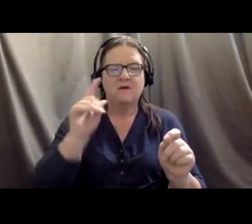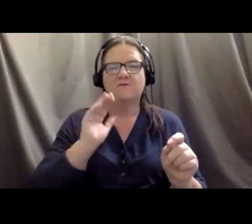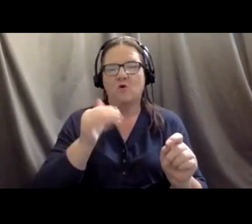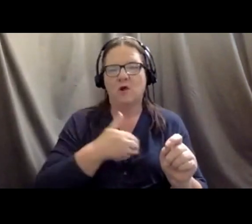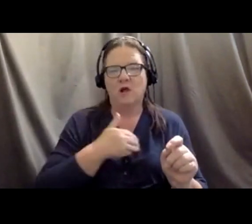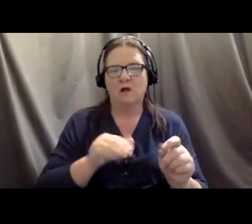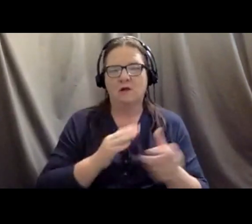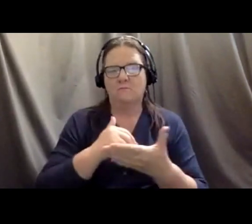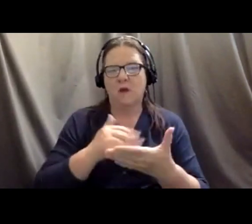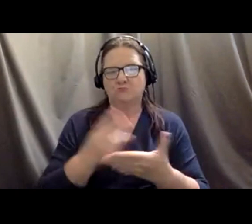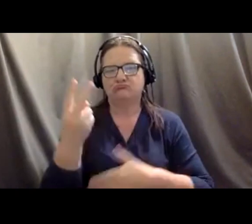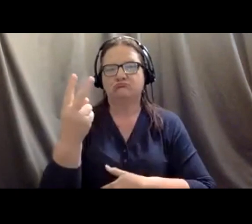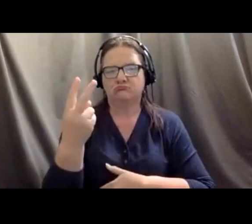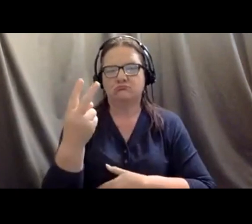part 2 program.